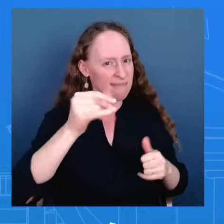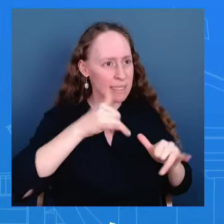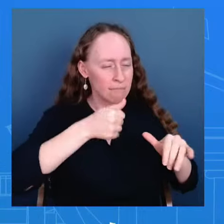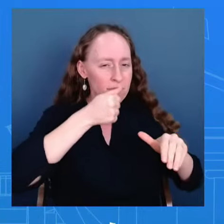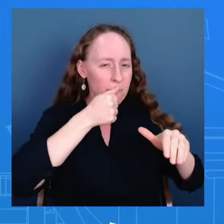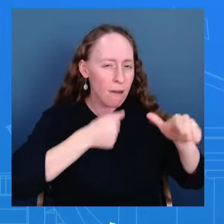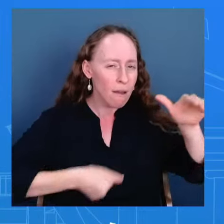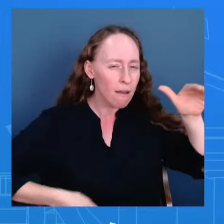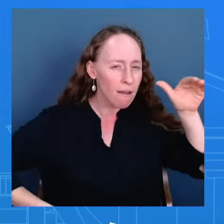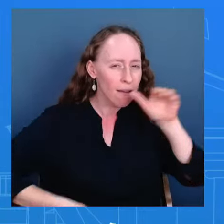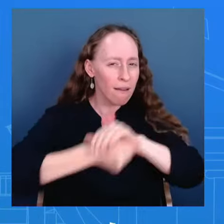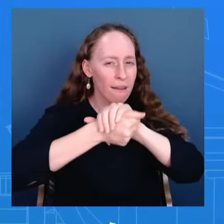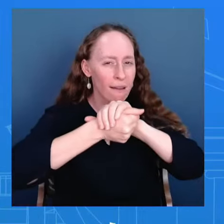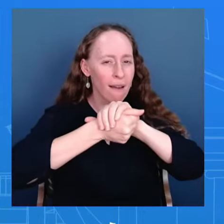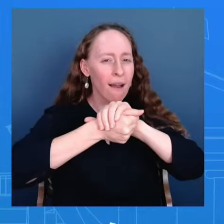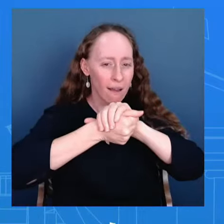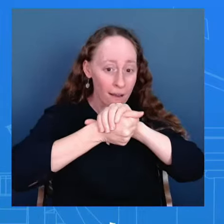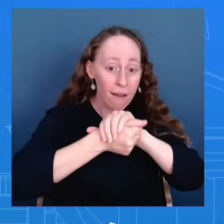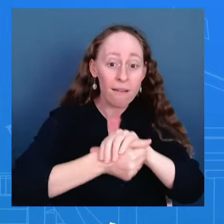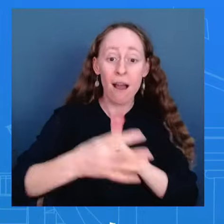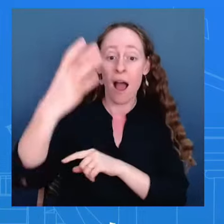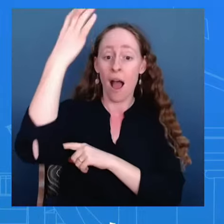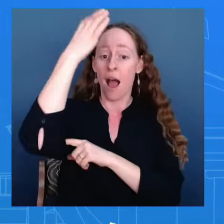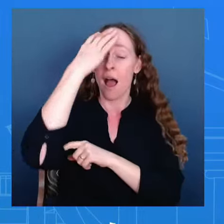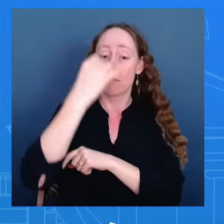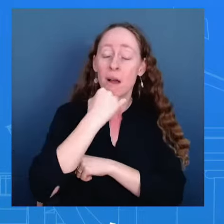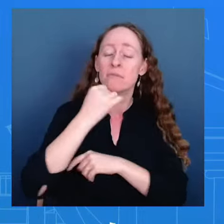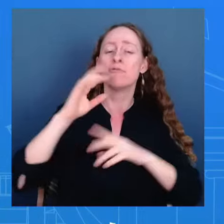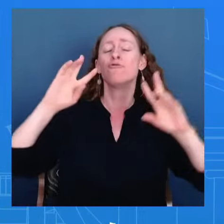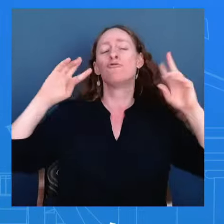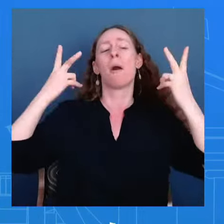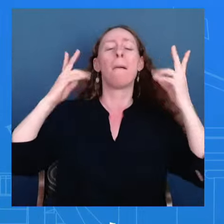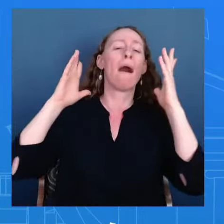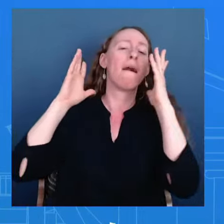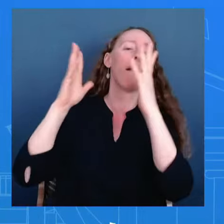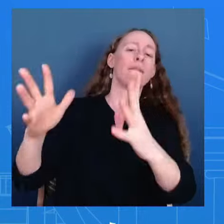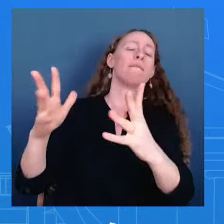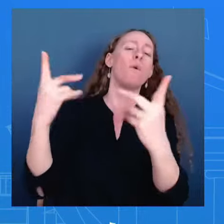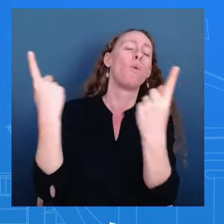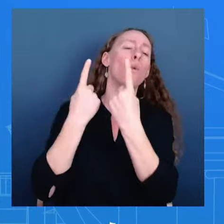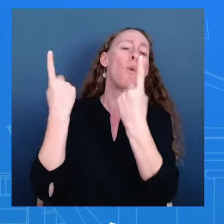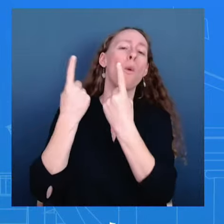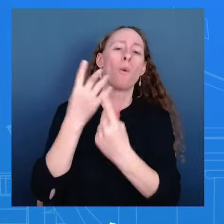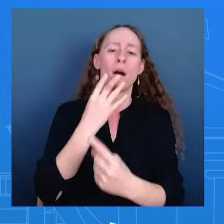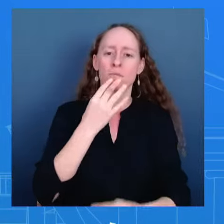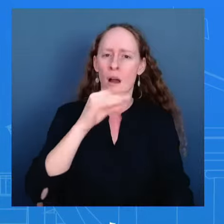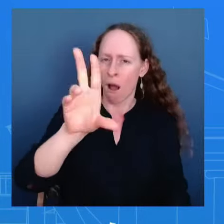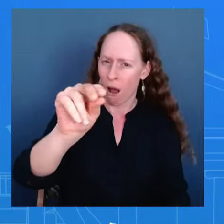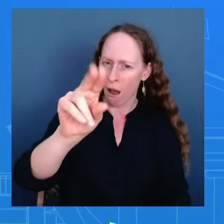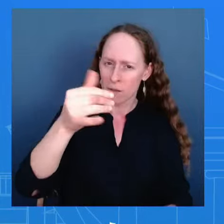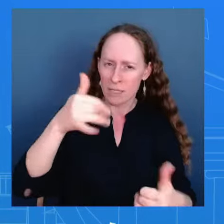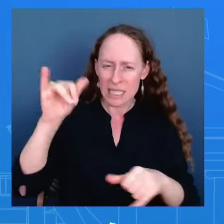towards the nation of Israel, think again, they haven't. So Israel has every right to not want to live next to that kind of threat,